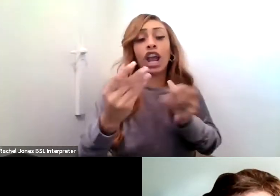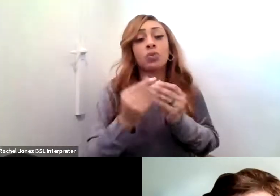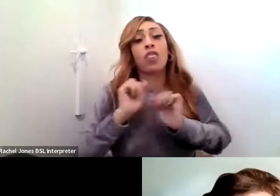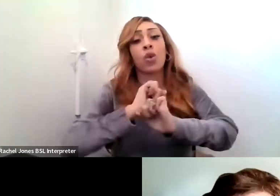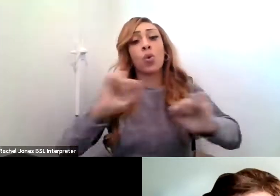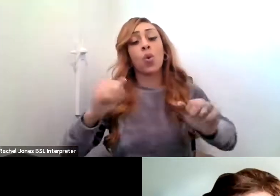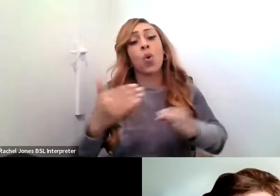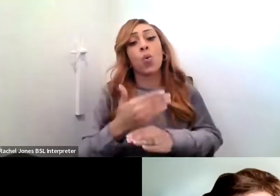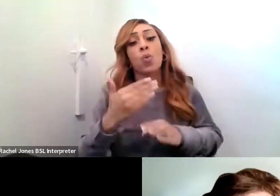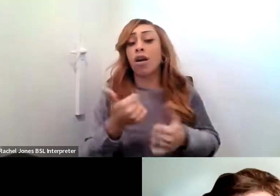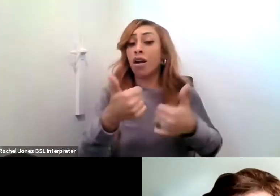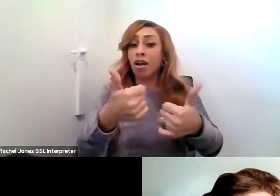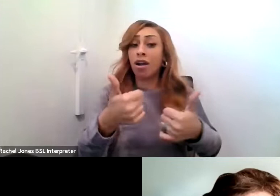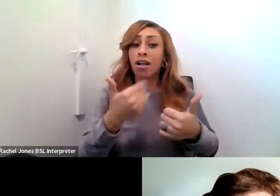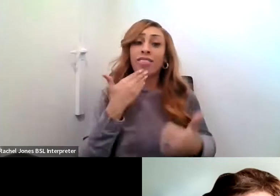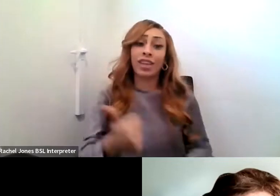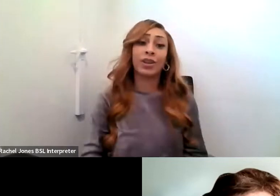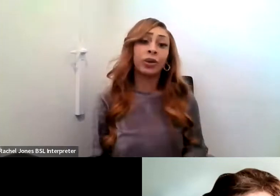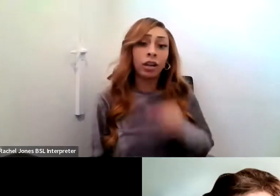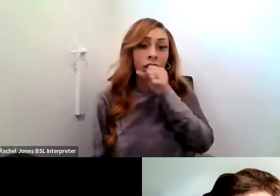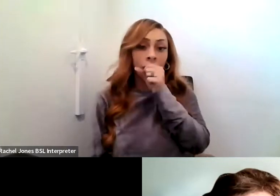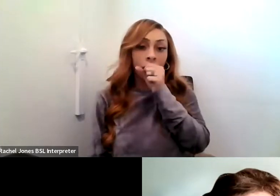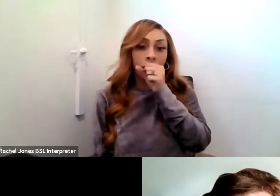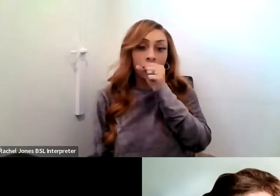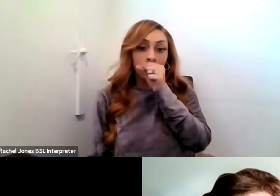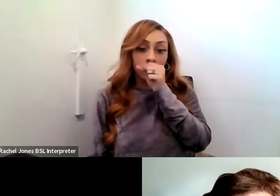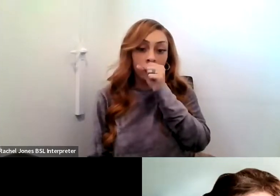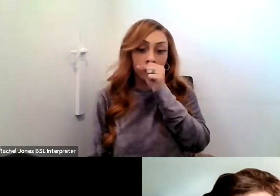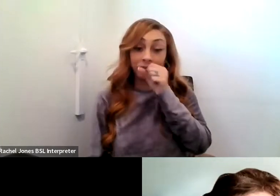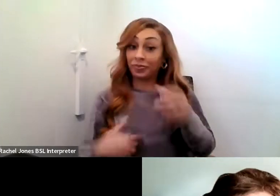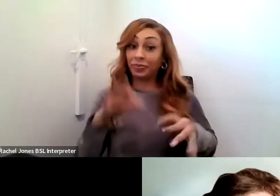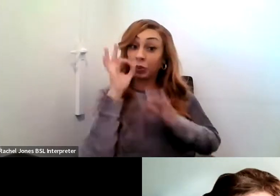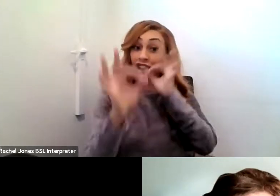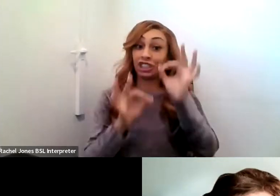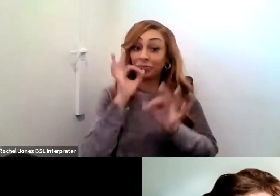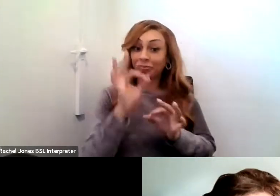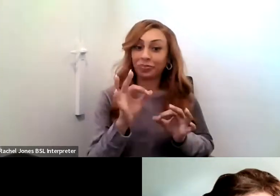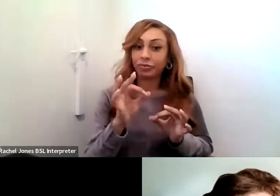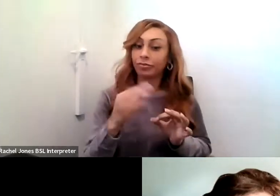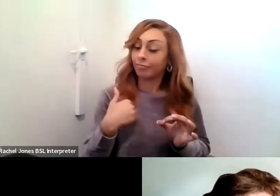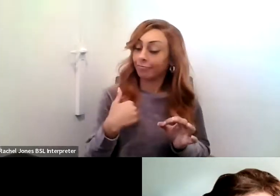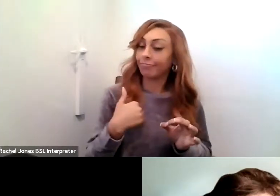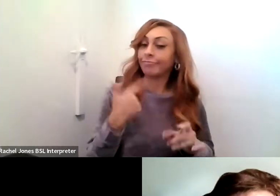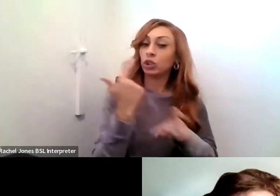That's fantastic, thank you so much. I've got some questions here that I wonder if I could put to you, some talking points.